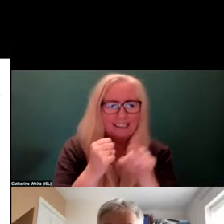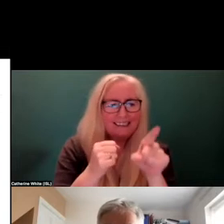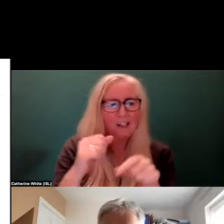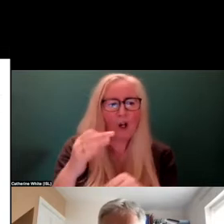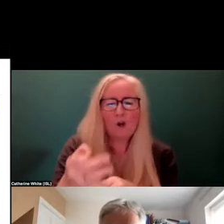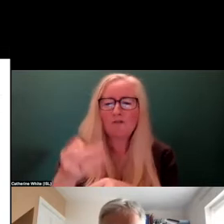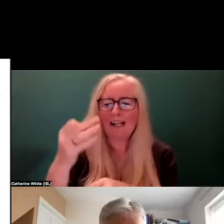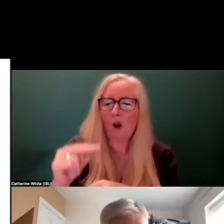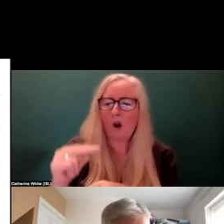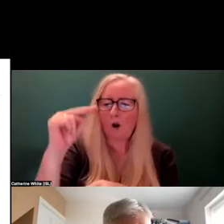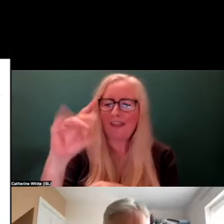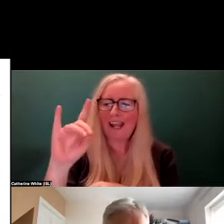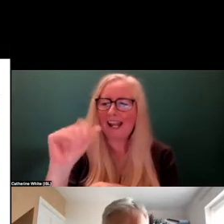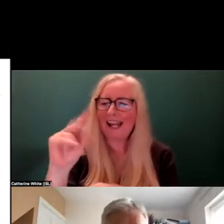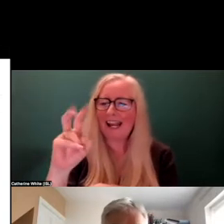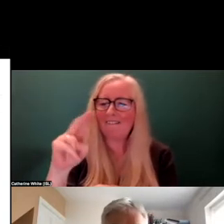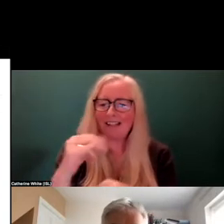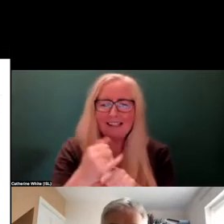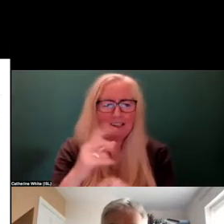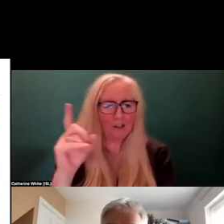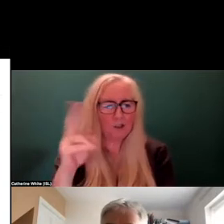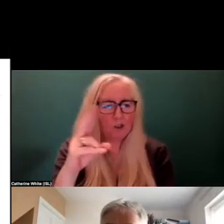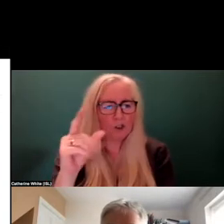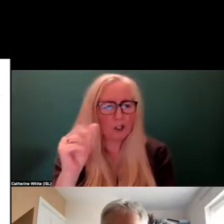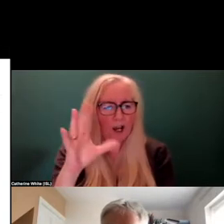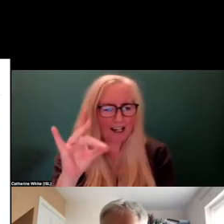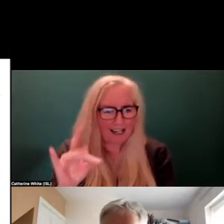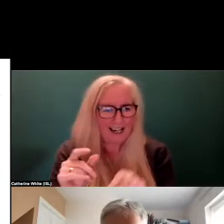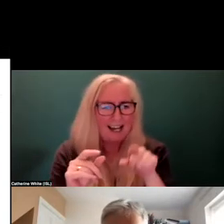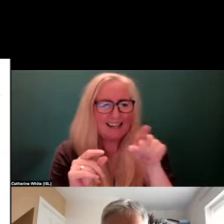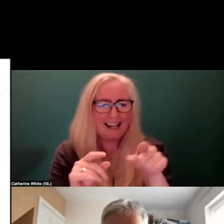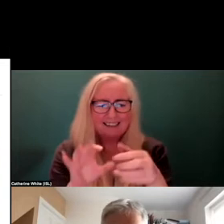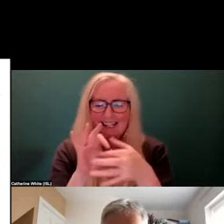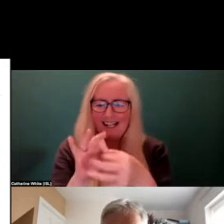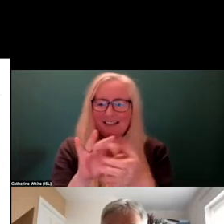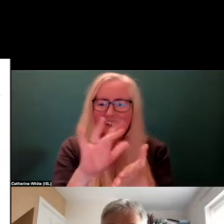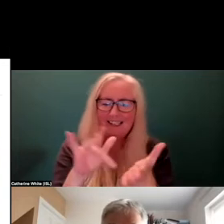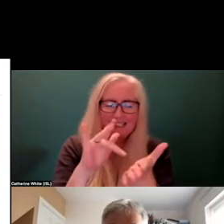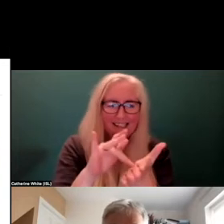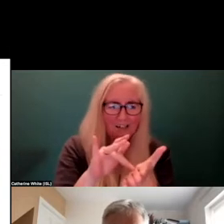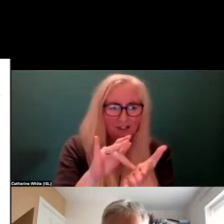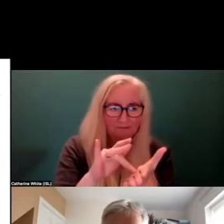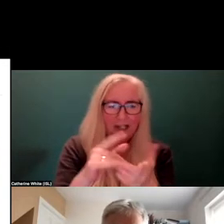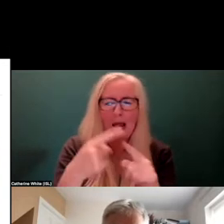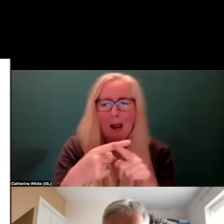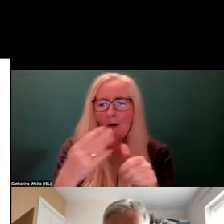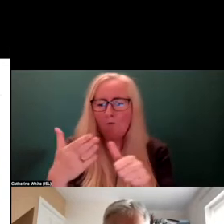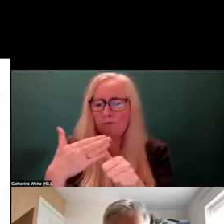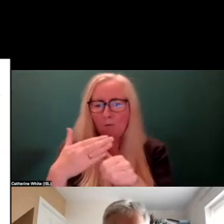Northern Haven in Dundalk, I suppose some of its key characteristics were its adjacency to the town centre and to primary care.